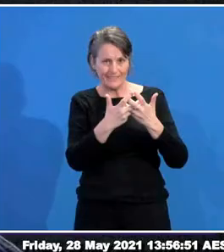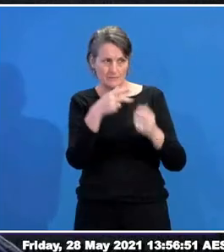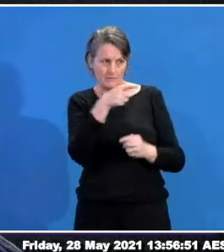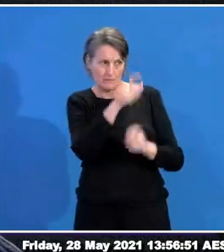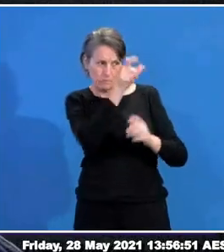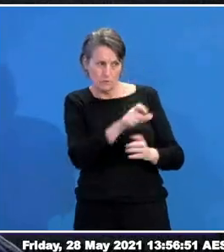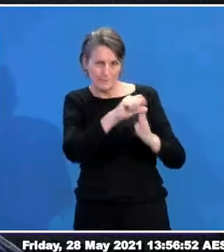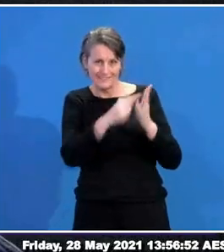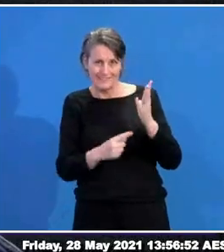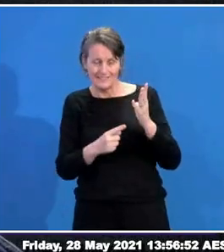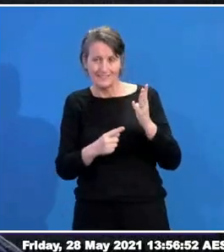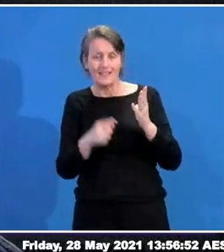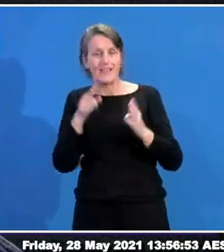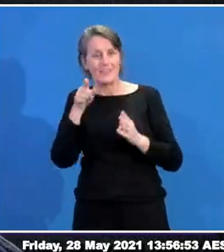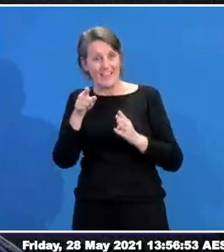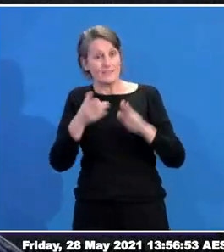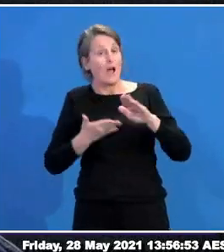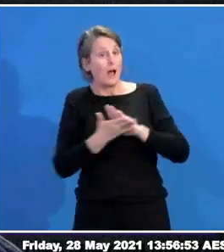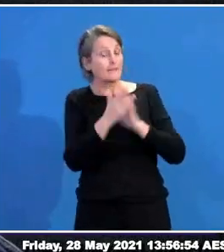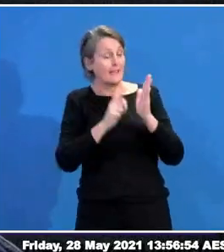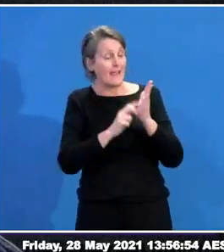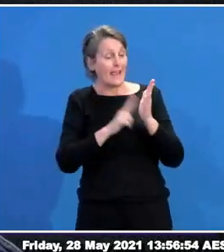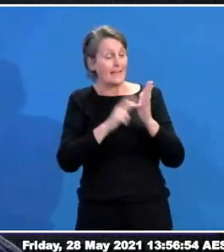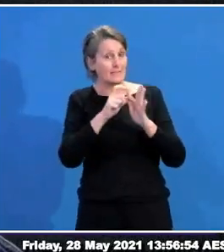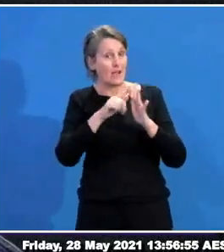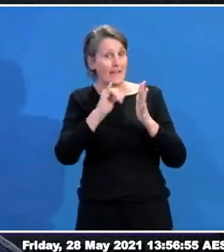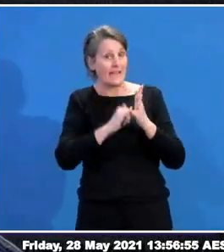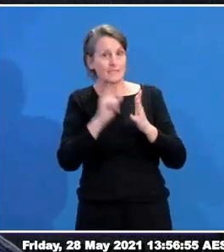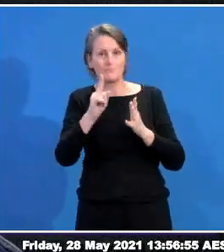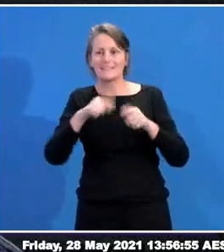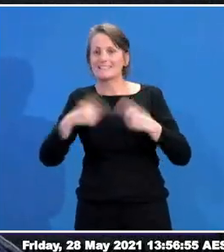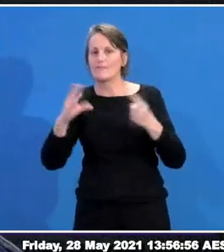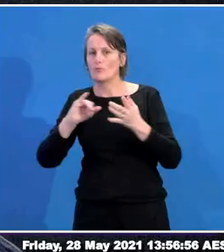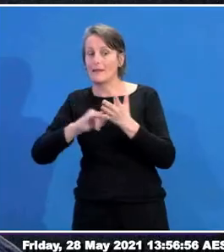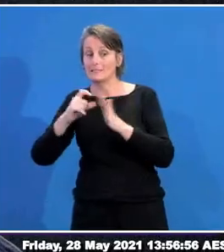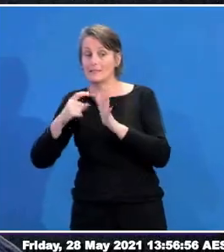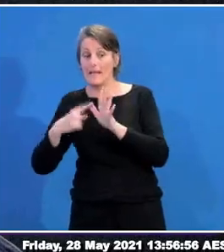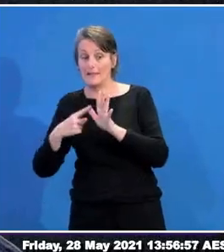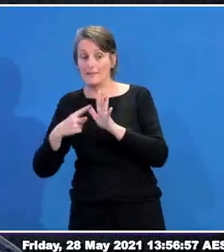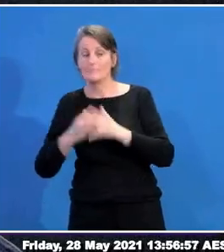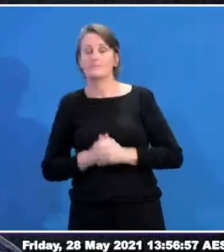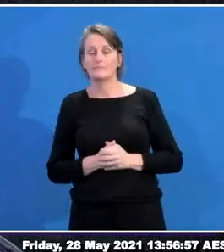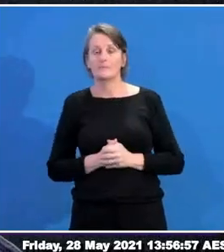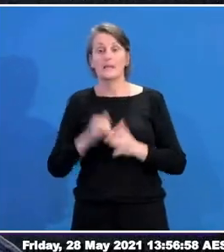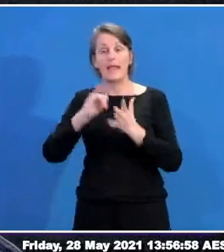They are different to specialist disability accommodation. We don't actually modify an SDA property.